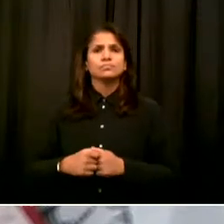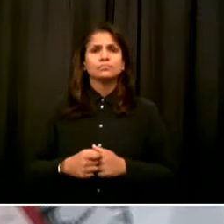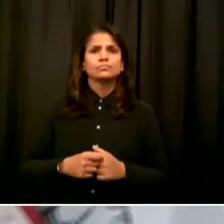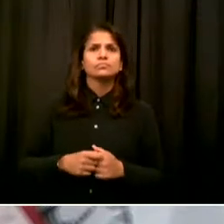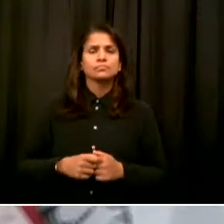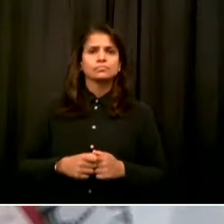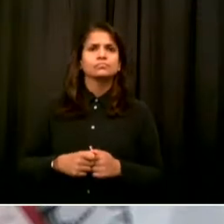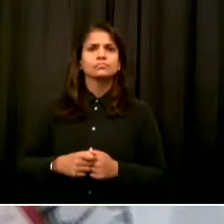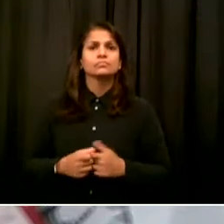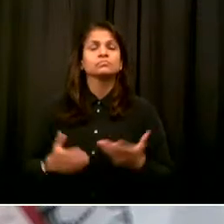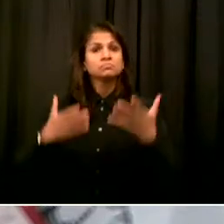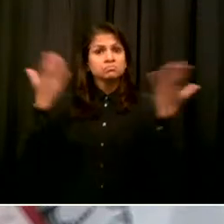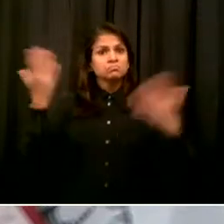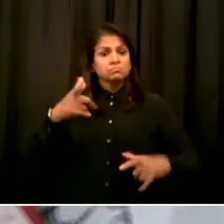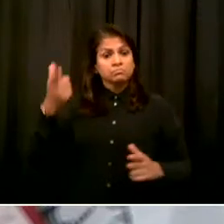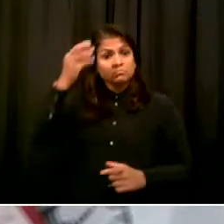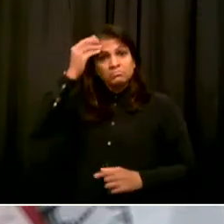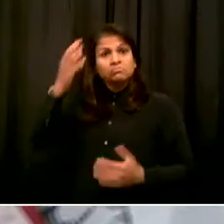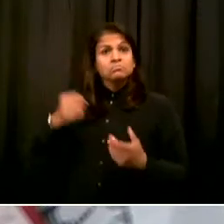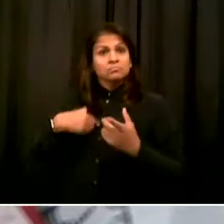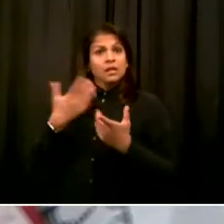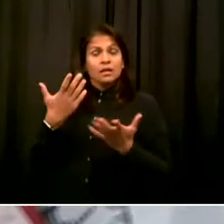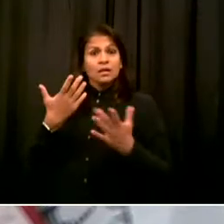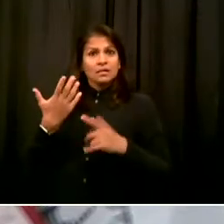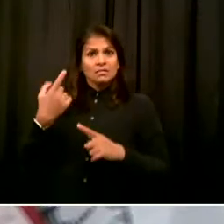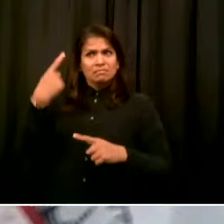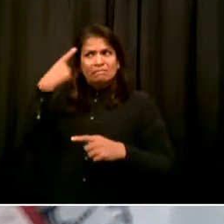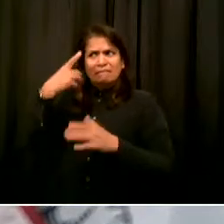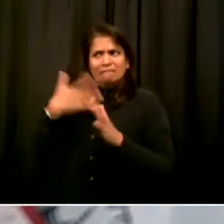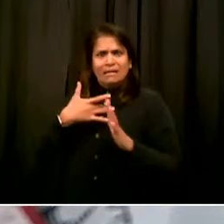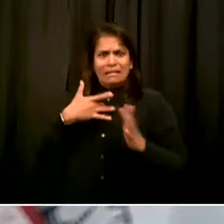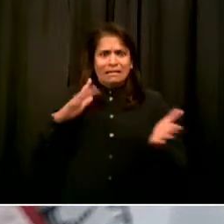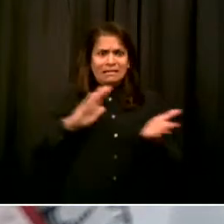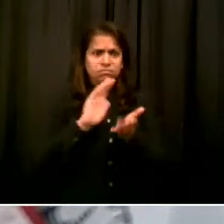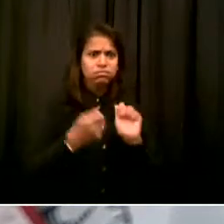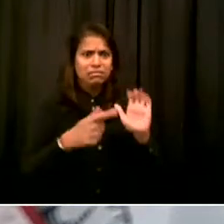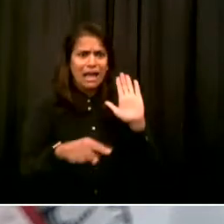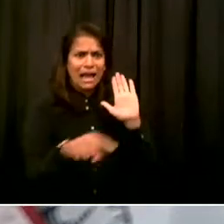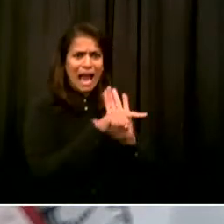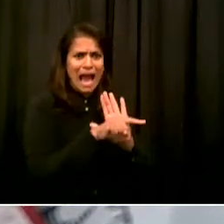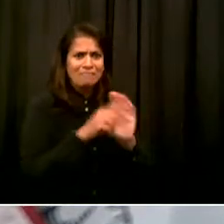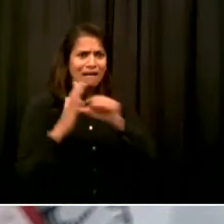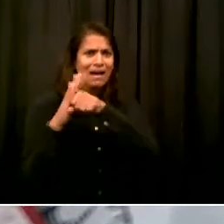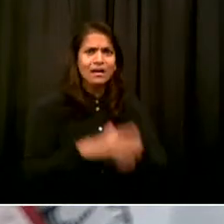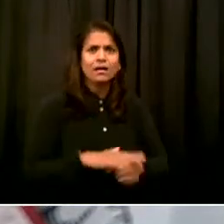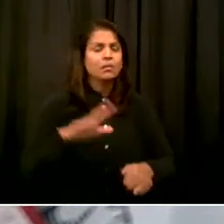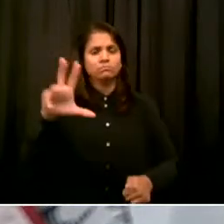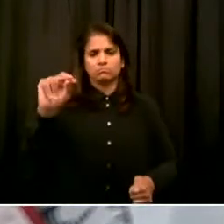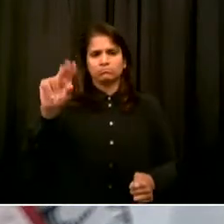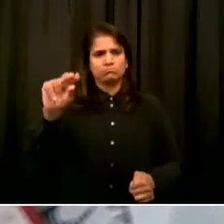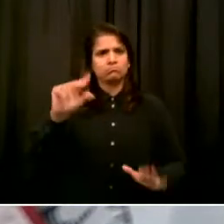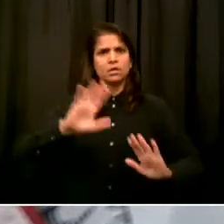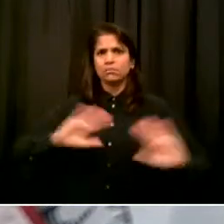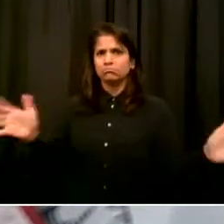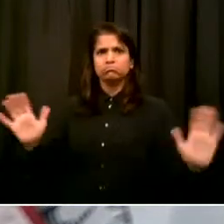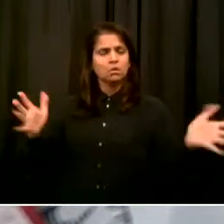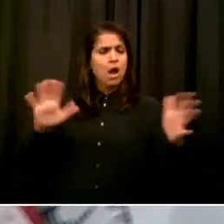I REALLY WANT TO KNOW, CONSIDERING FOR WHAT YEARS AND YEARS WE HAVE WORRIED ABOUT WITITH FOREIGIGN NTIERERFERENCE DURING THE ELECTION TO VOTER